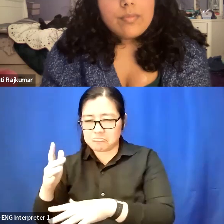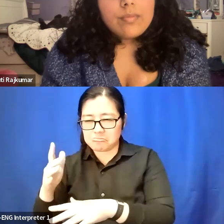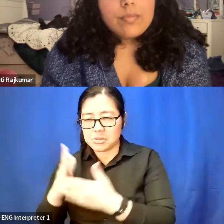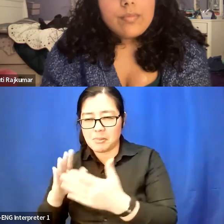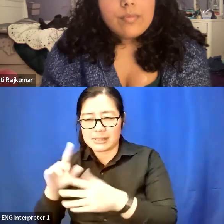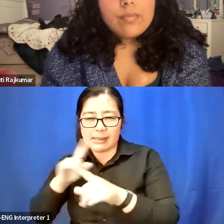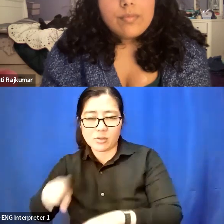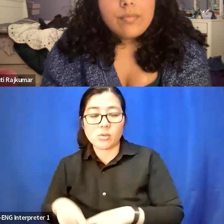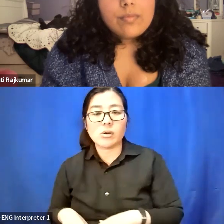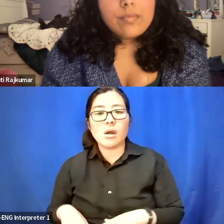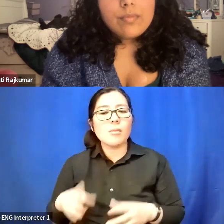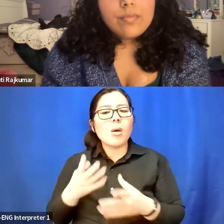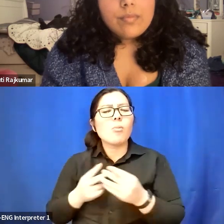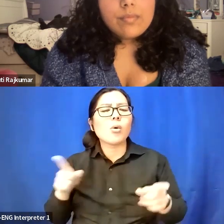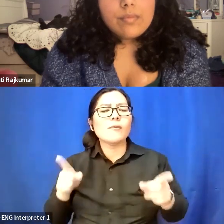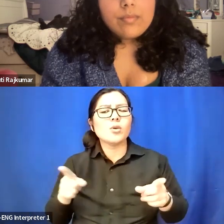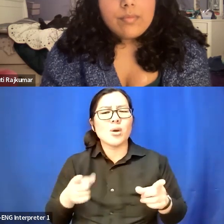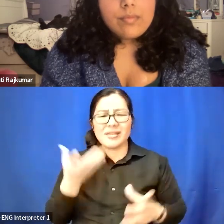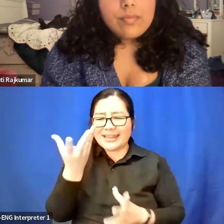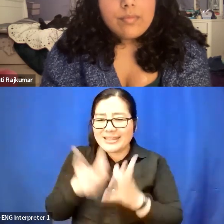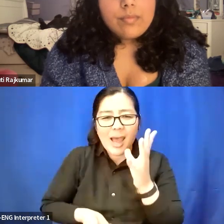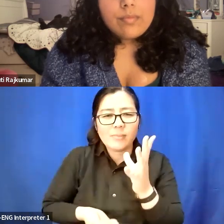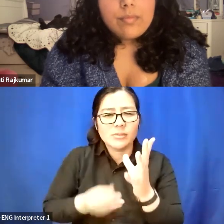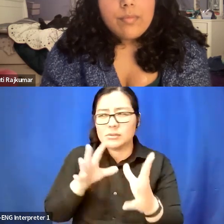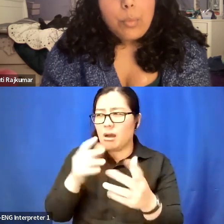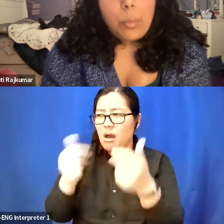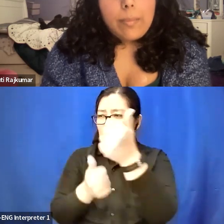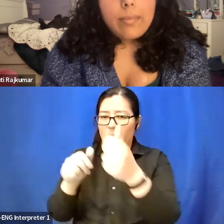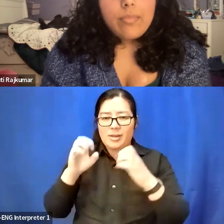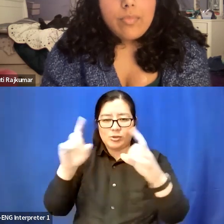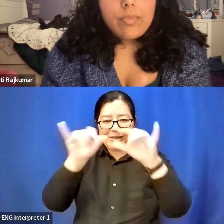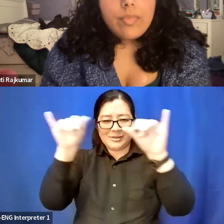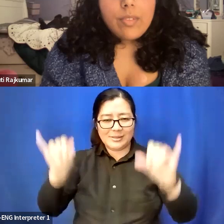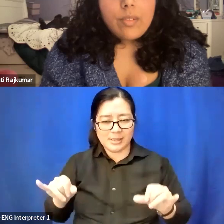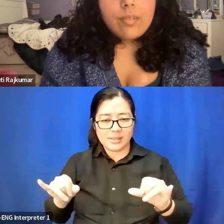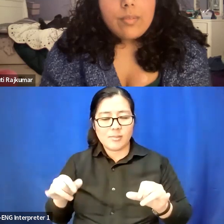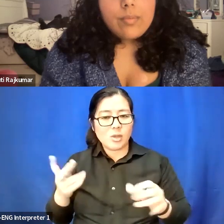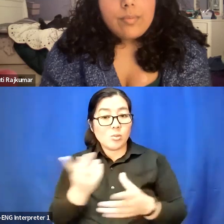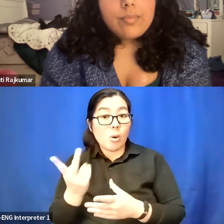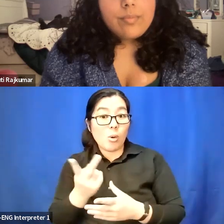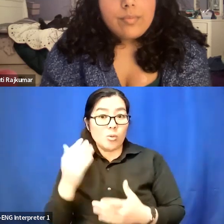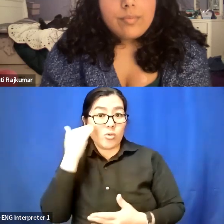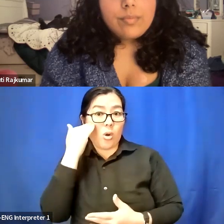you, what are some gaps in the education system that you both have either experienced or been aware of that you want to see bridged?